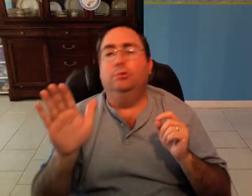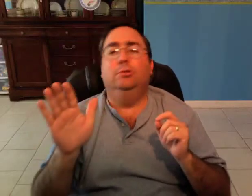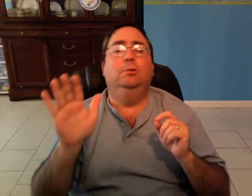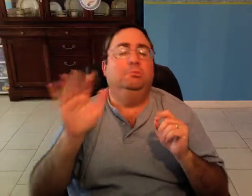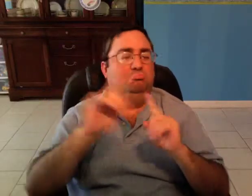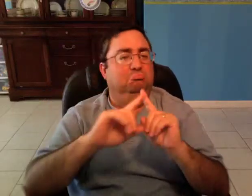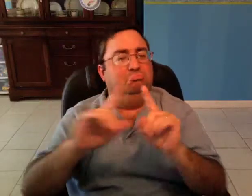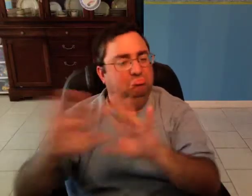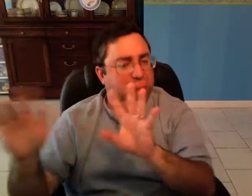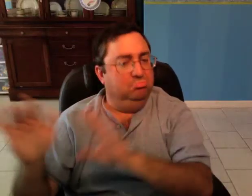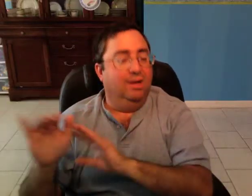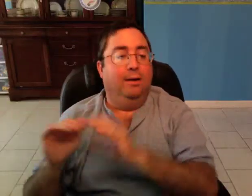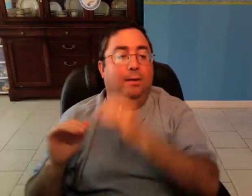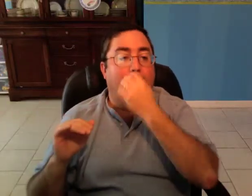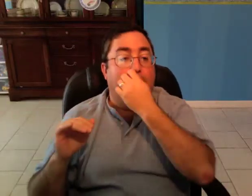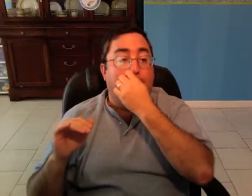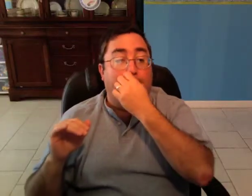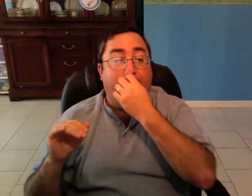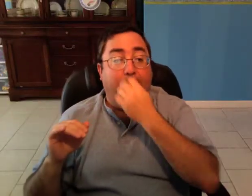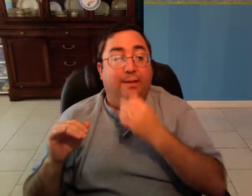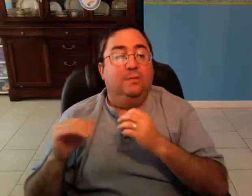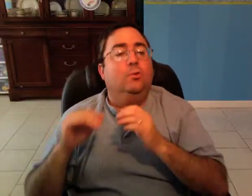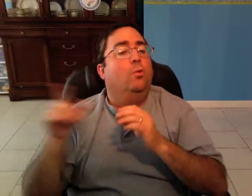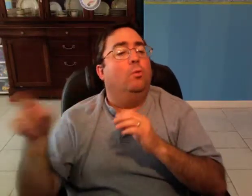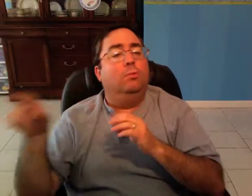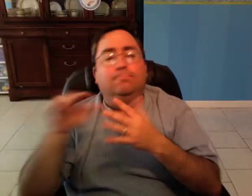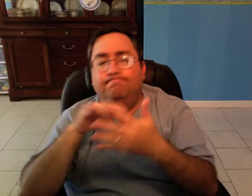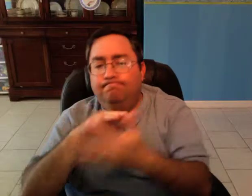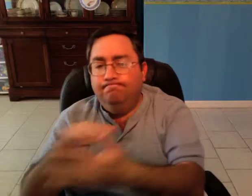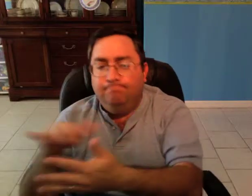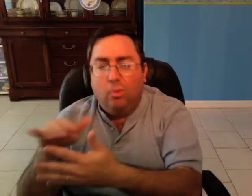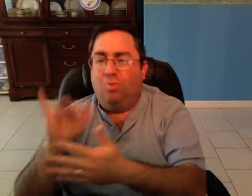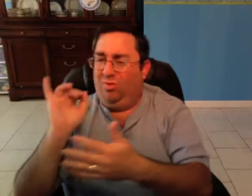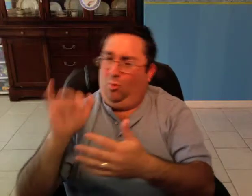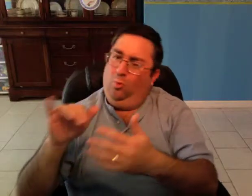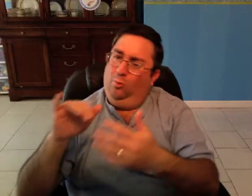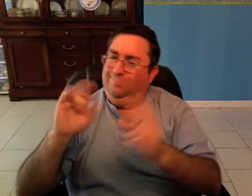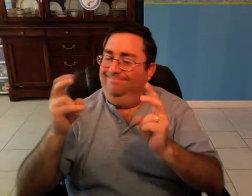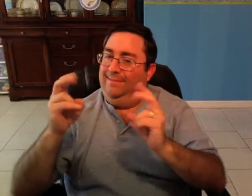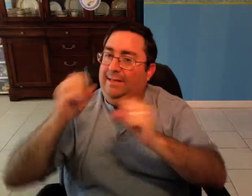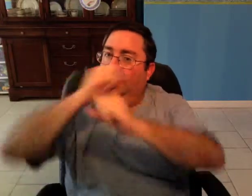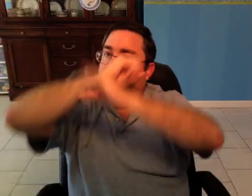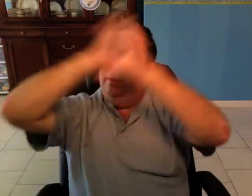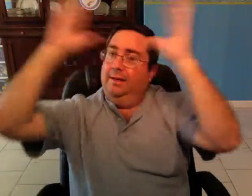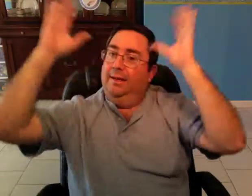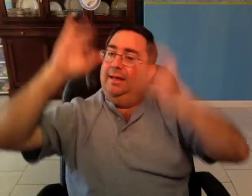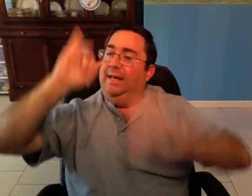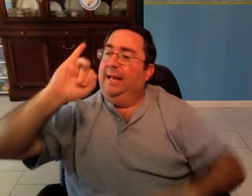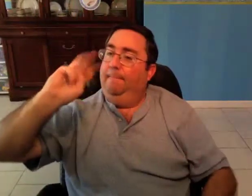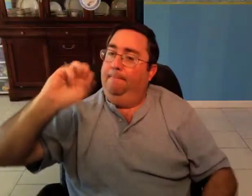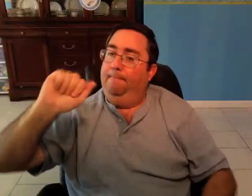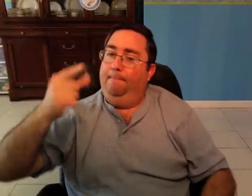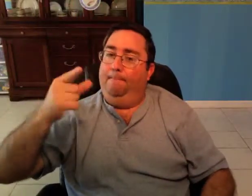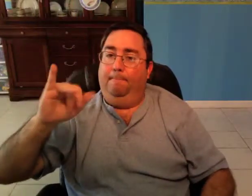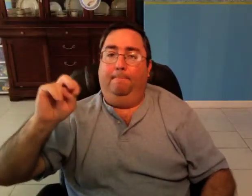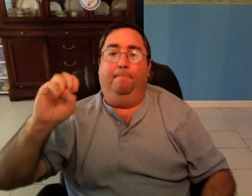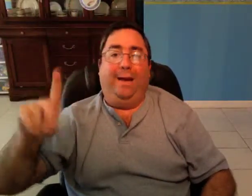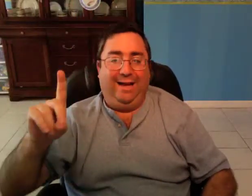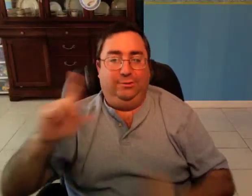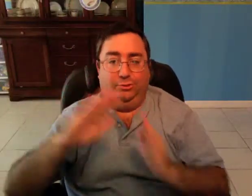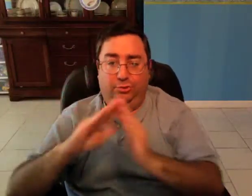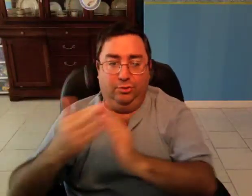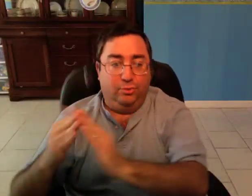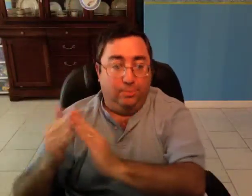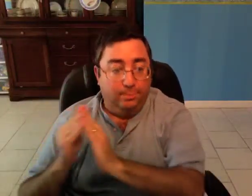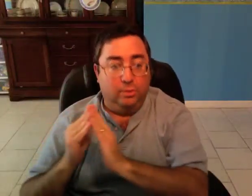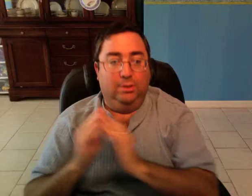and study them in terms of "imagined" communities.